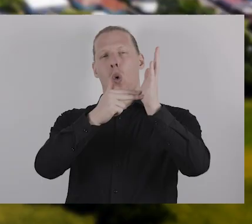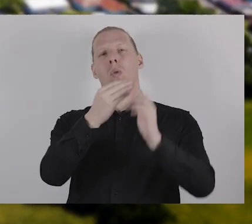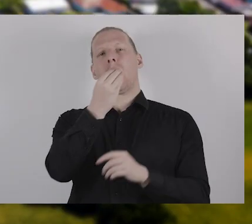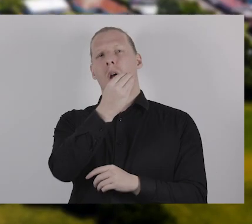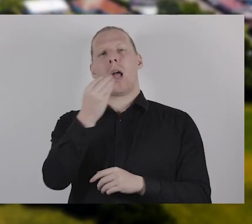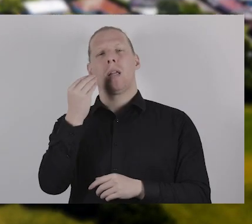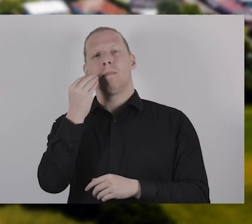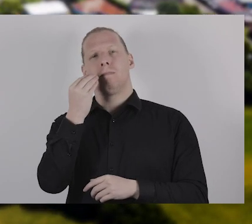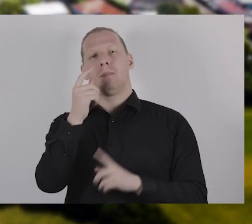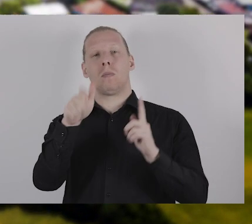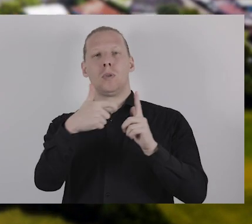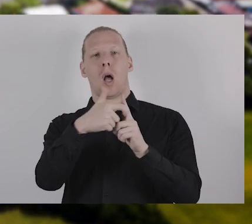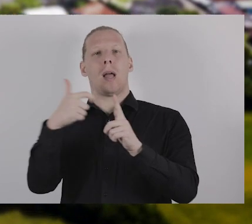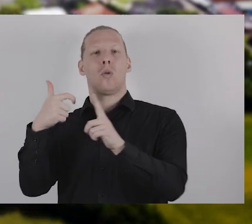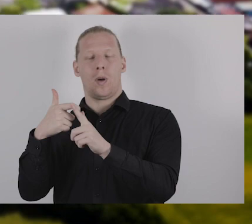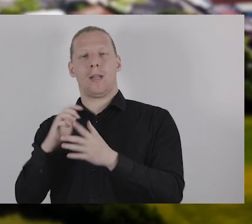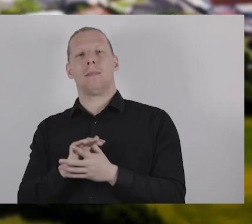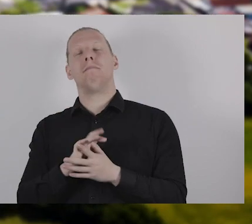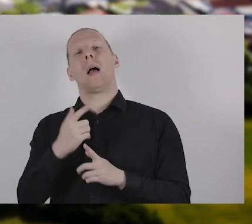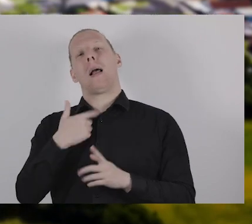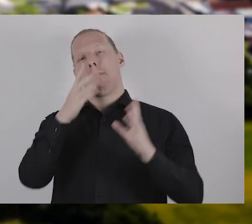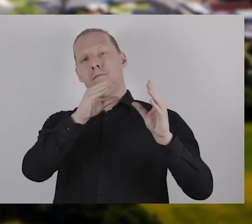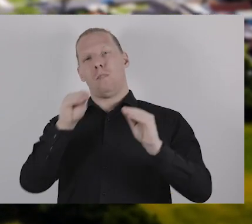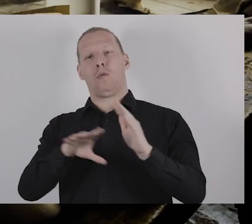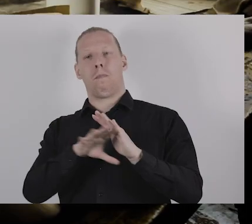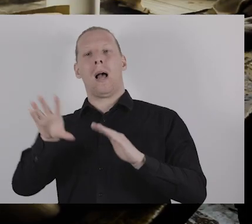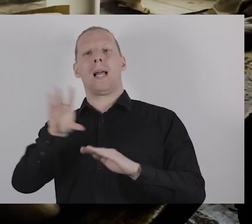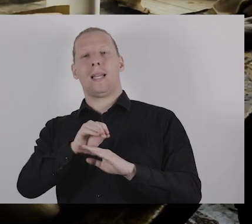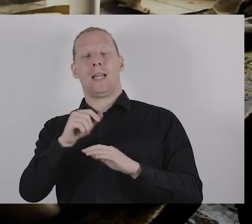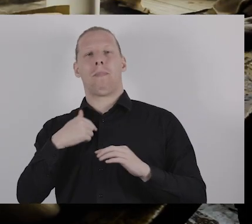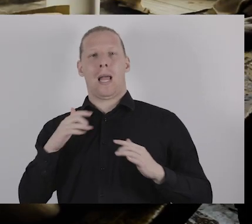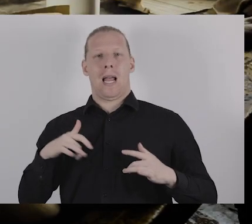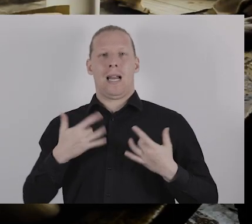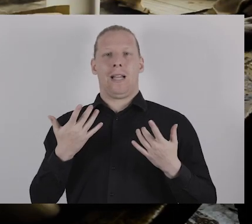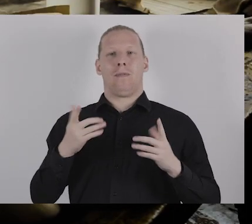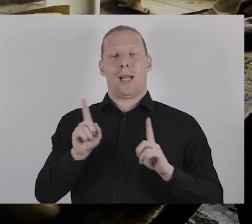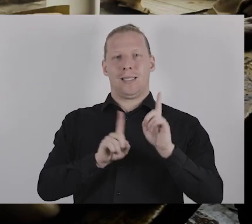Before my teens, we moved to Māngere. I'm living the urban life now.